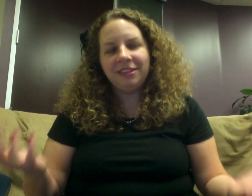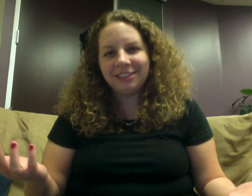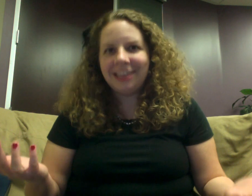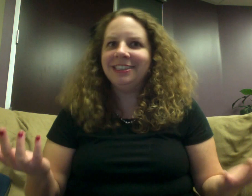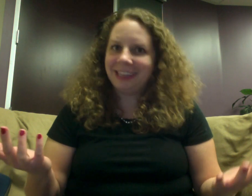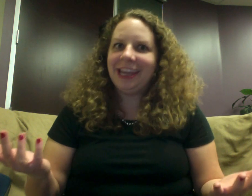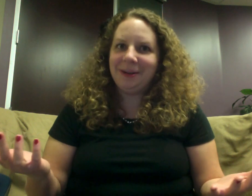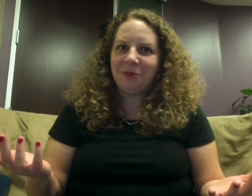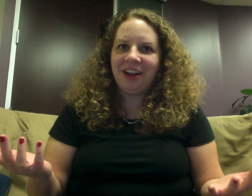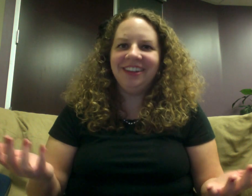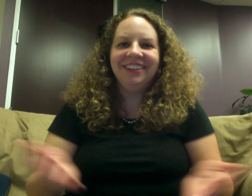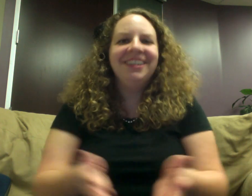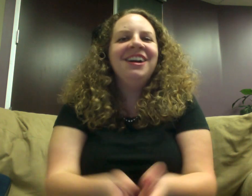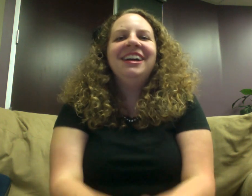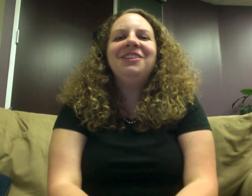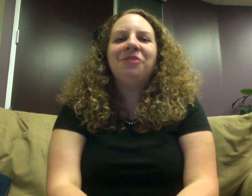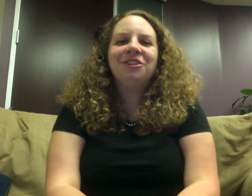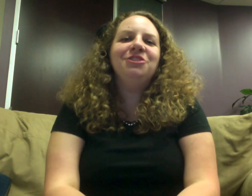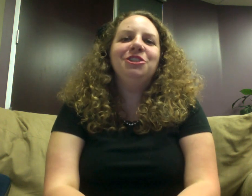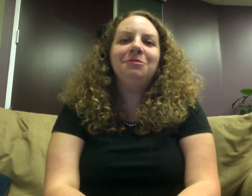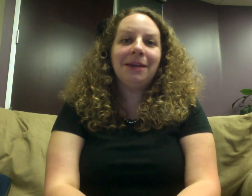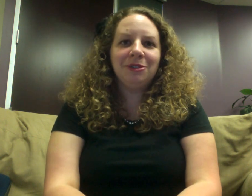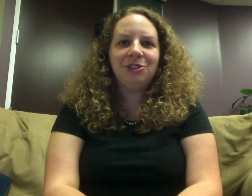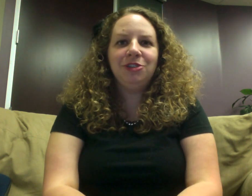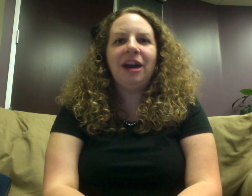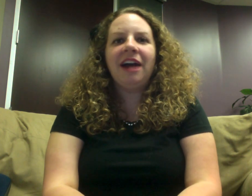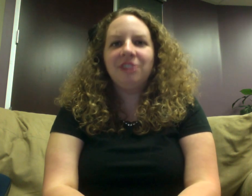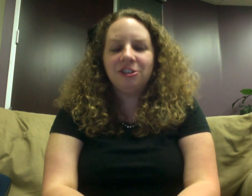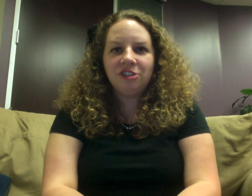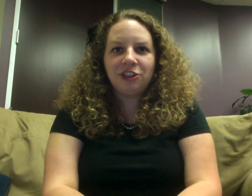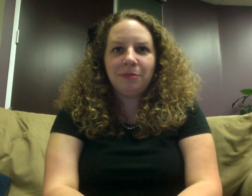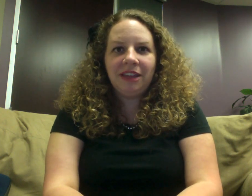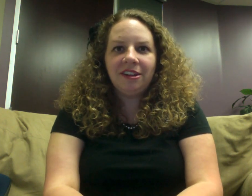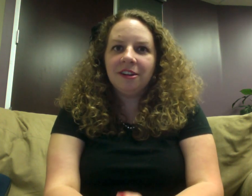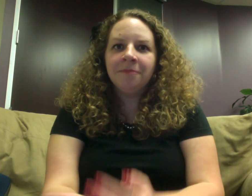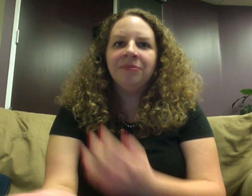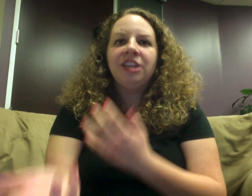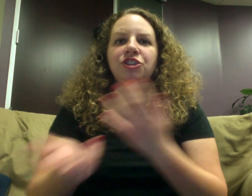this case, the camera, in order to be able to have your introduction be clear and show